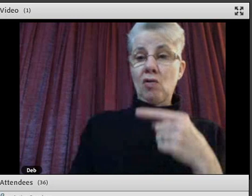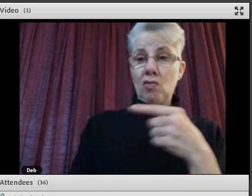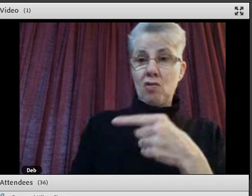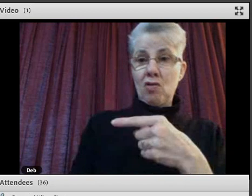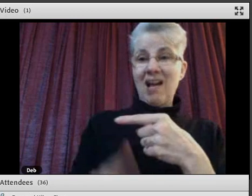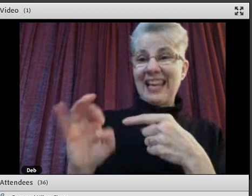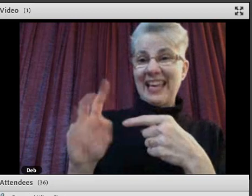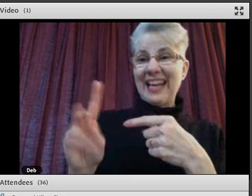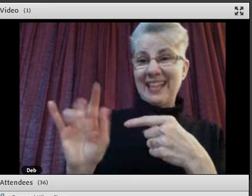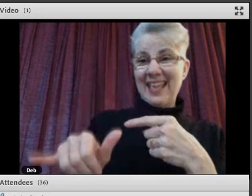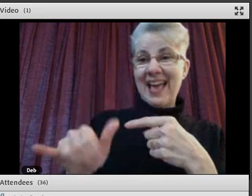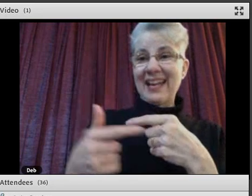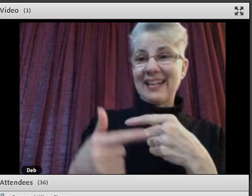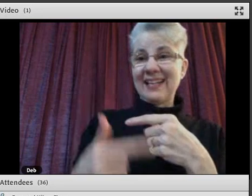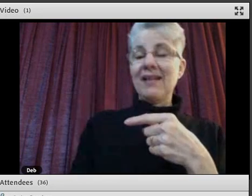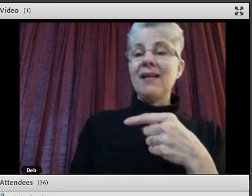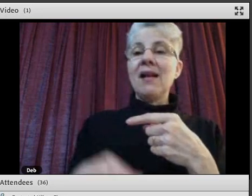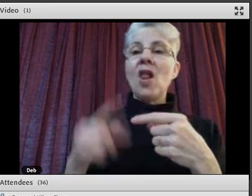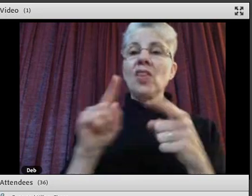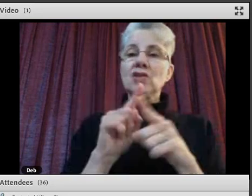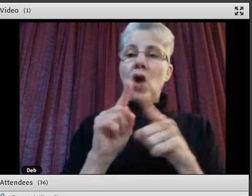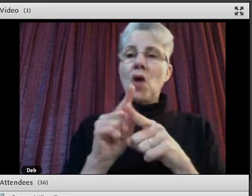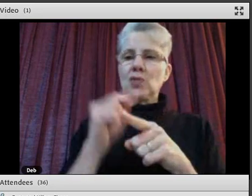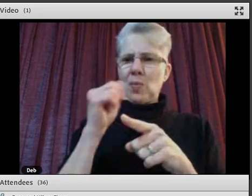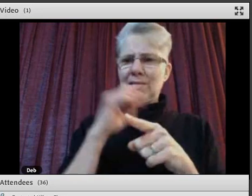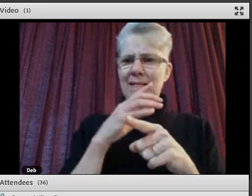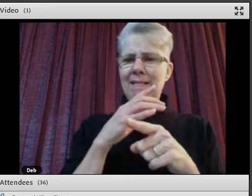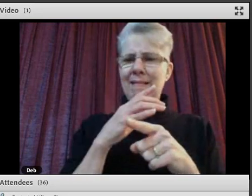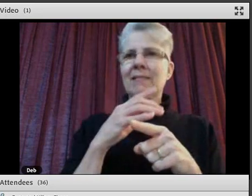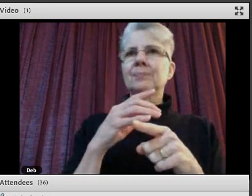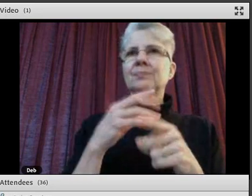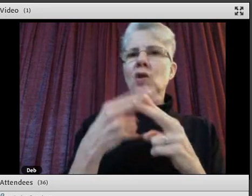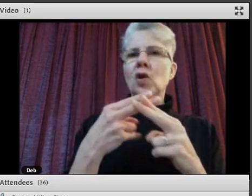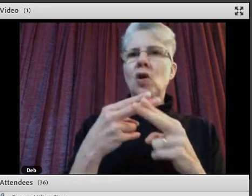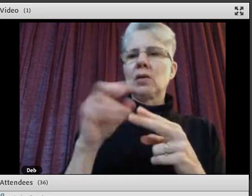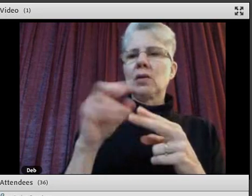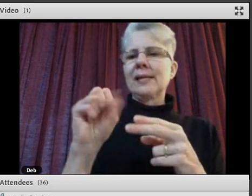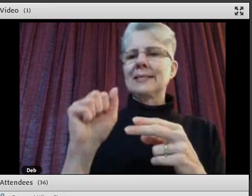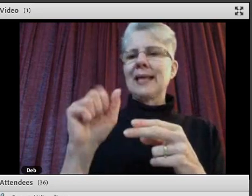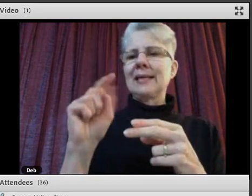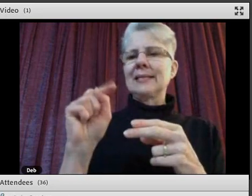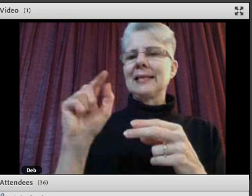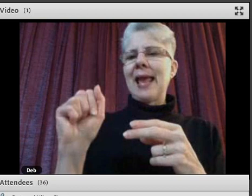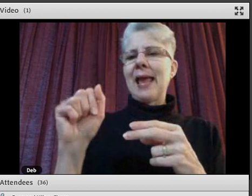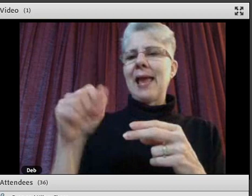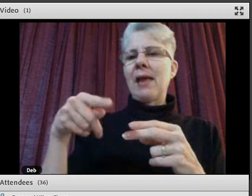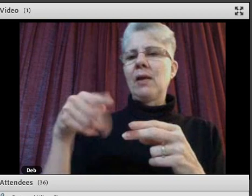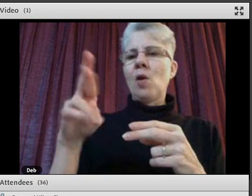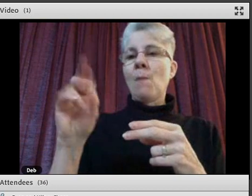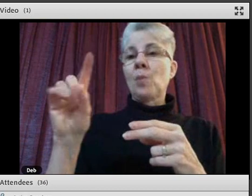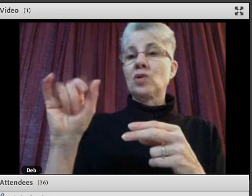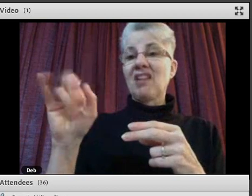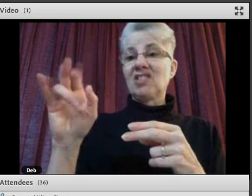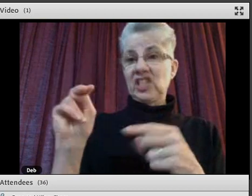There's a guy called Sata Production,